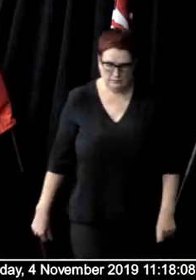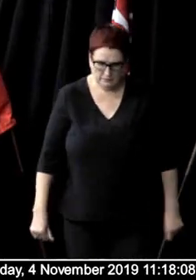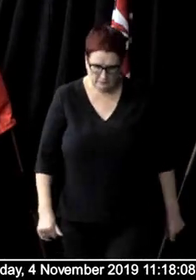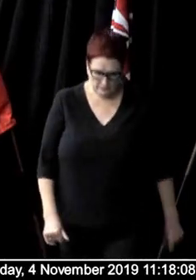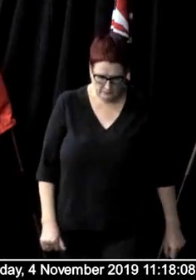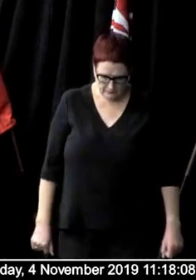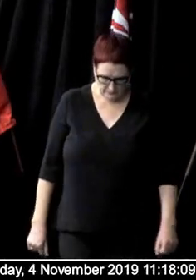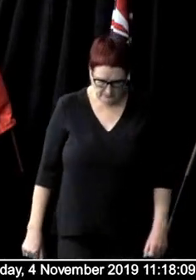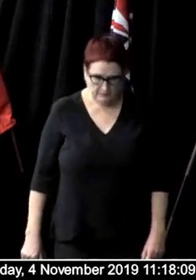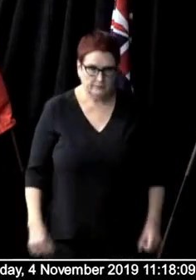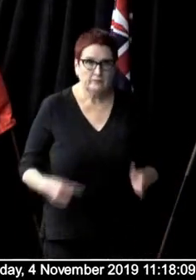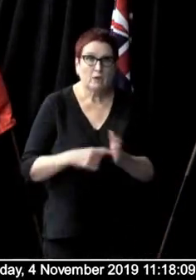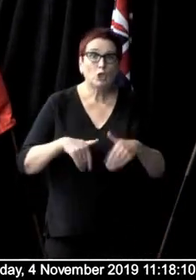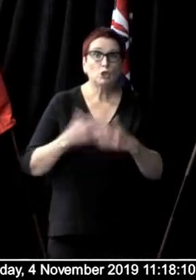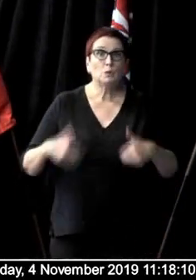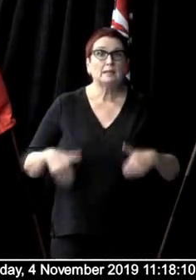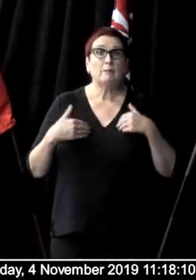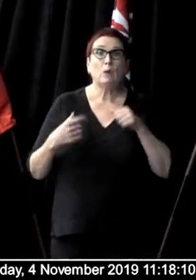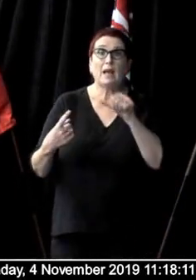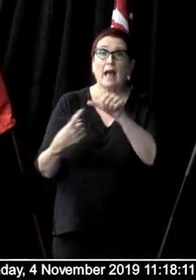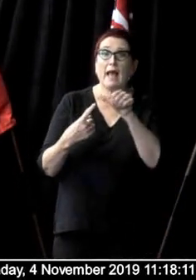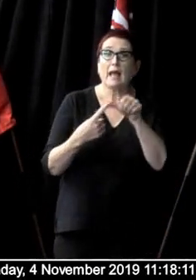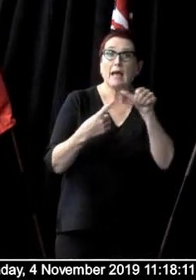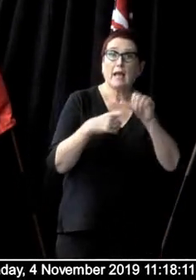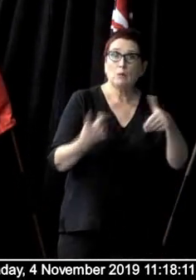This parent will also give evidence under a pseudonym, known as AAC.